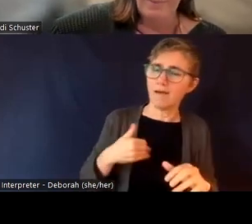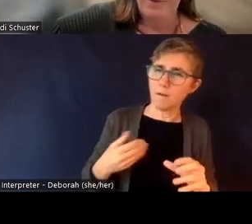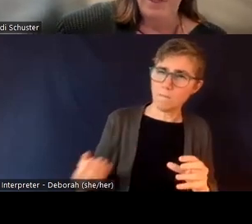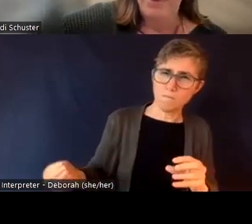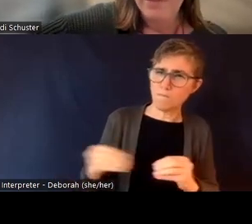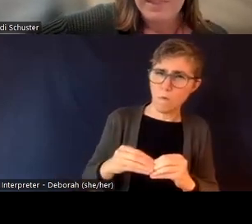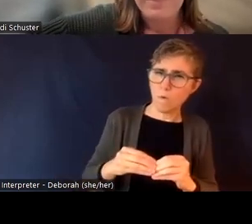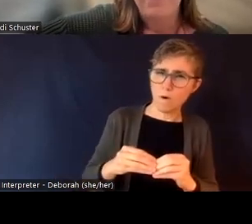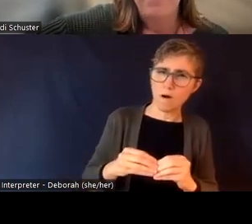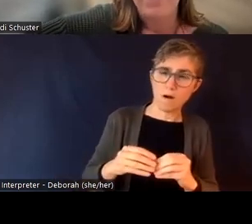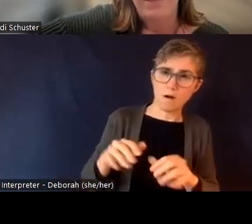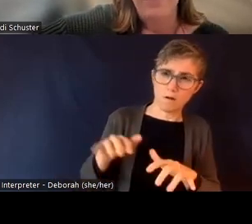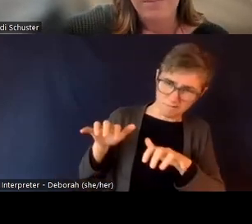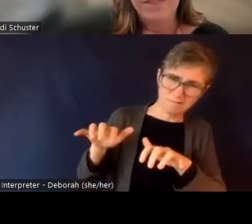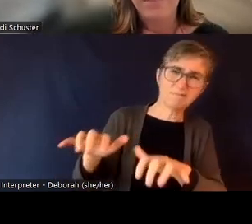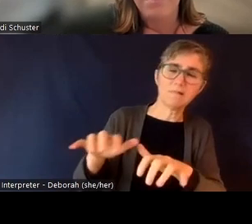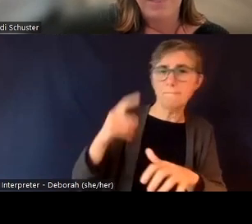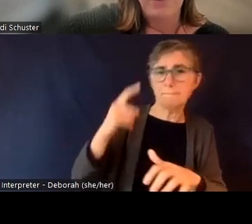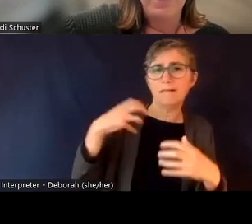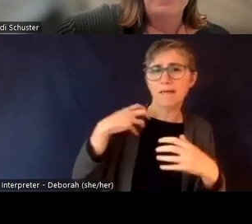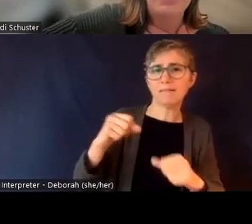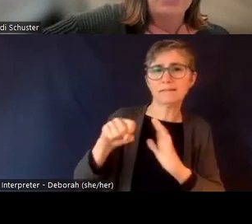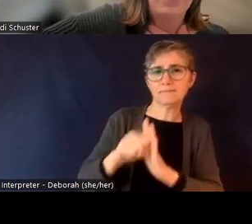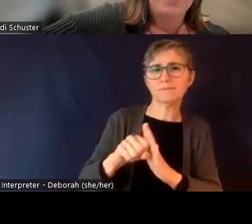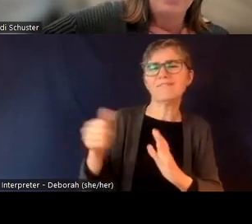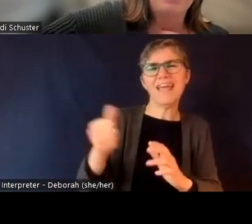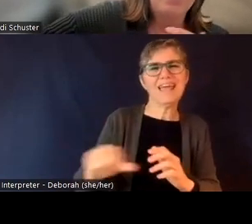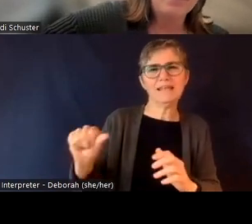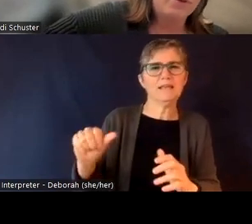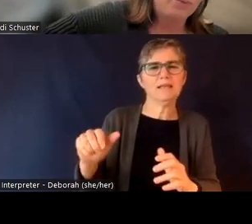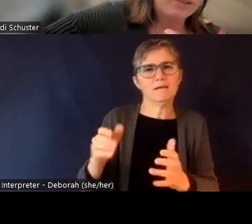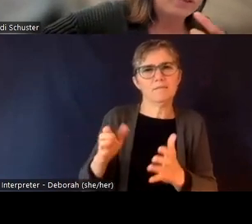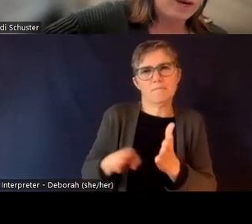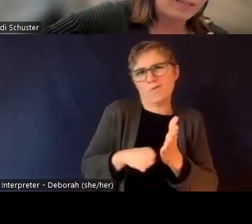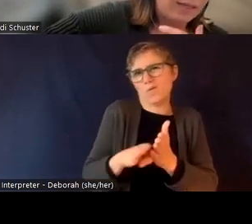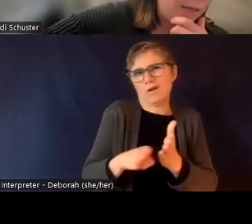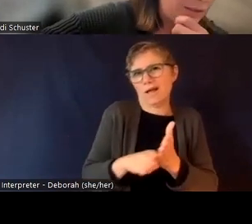and greater prevalence of mental health symptoms in minoritized youth, but also really trying to